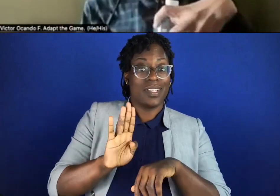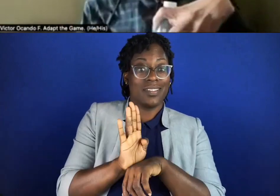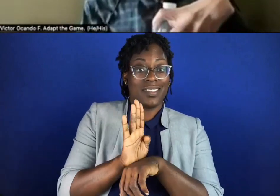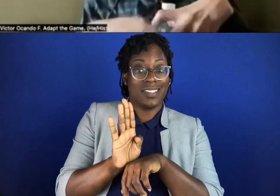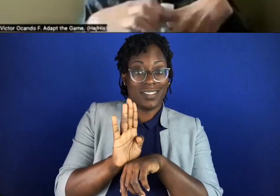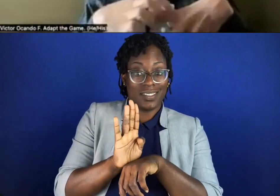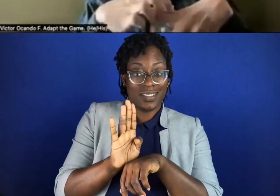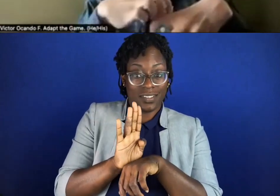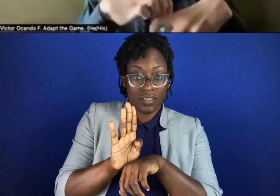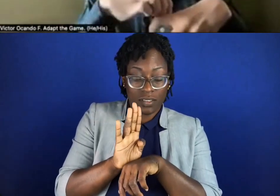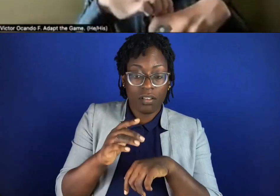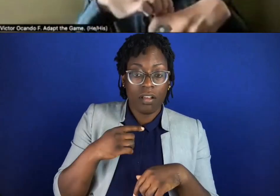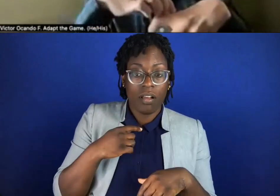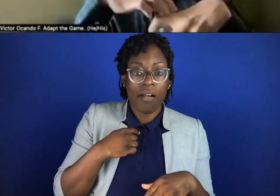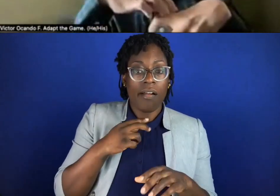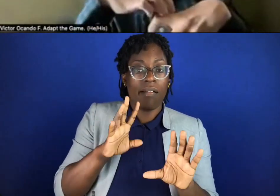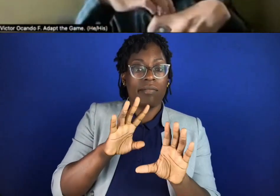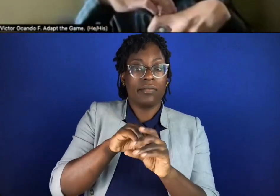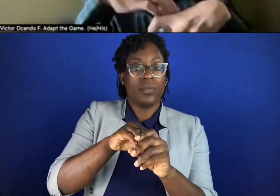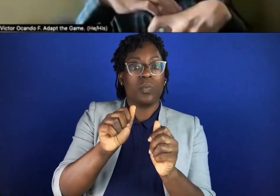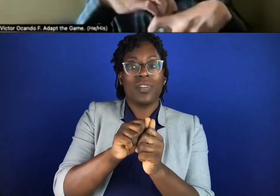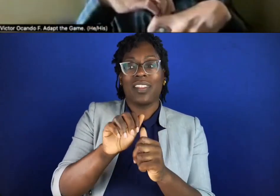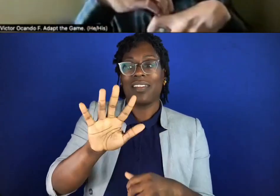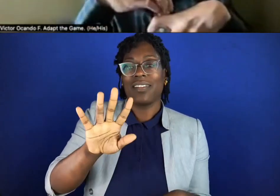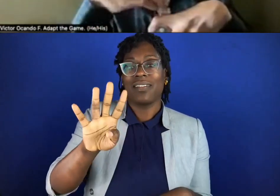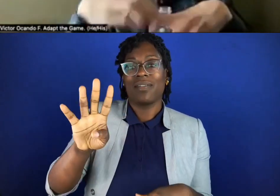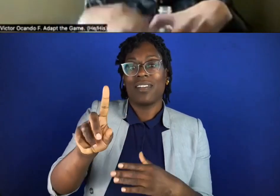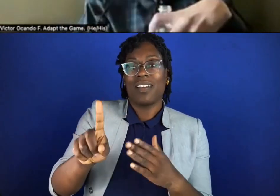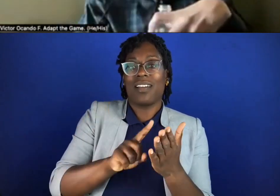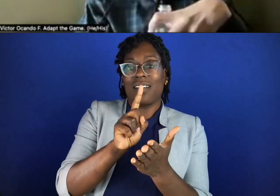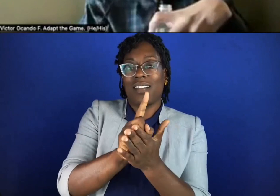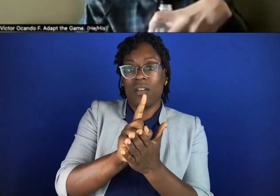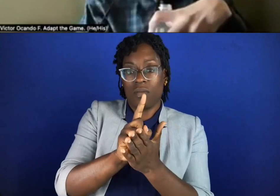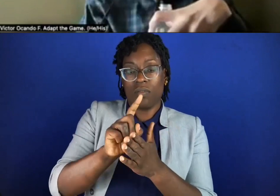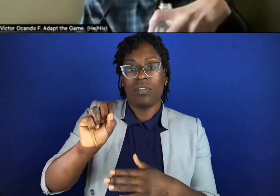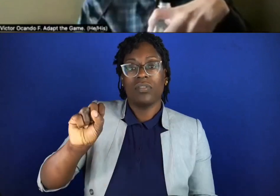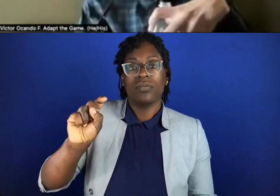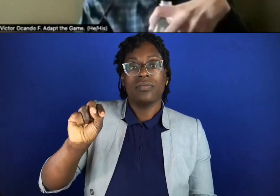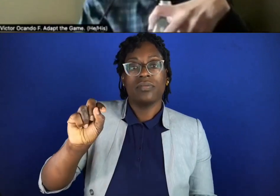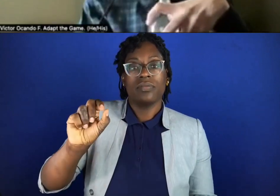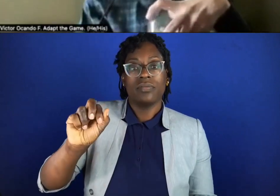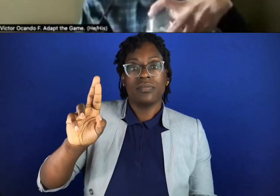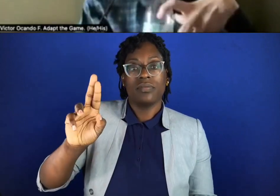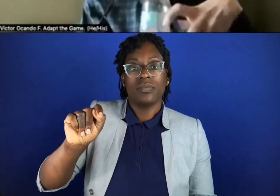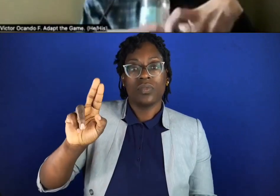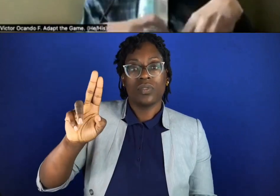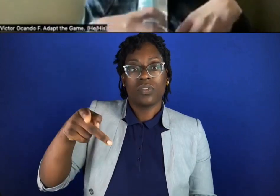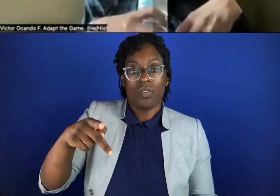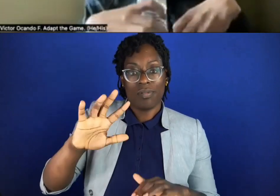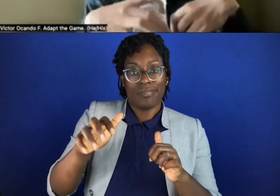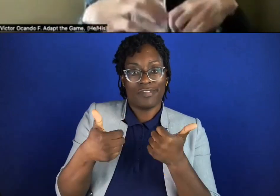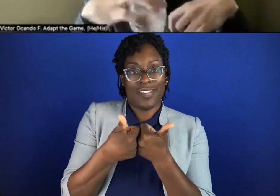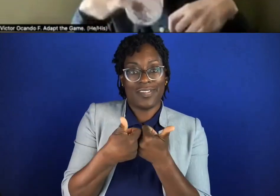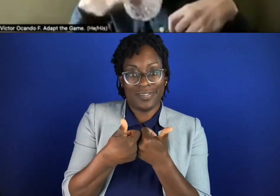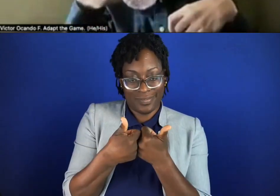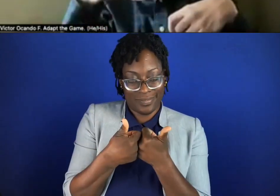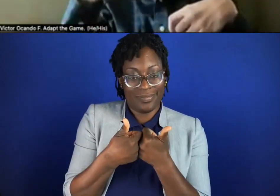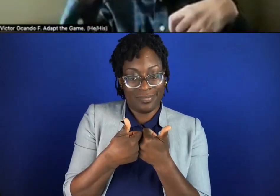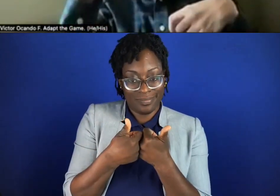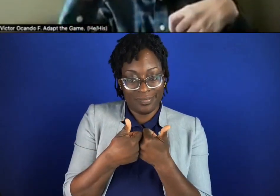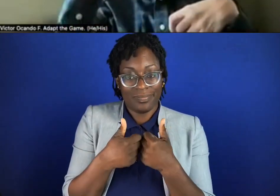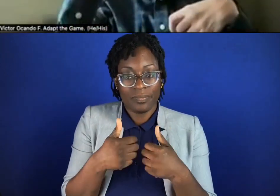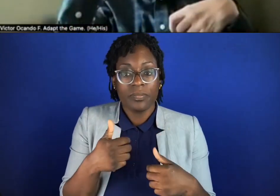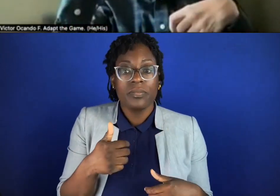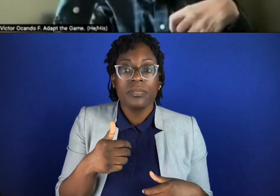my business, I participated in a 54-hour startup challenge, where a group of us created the